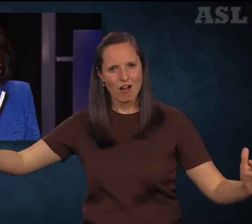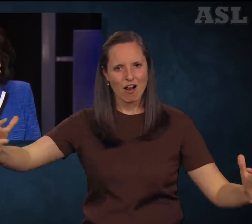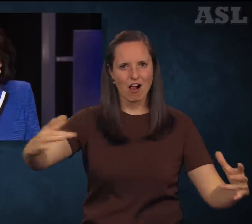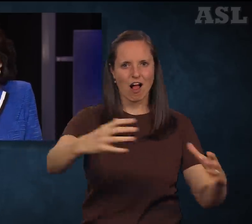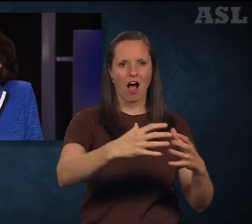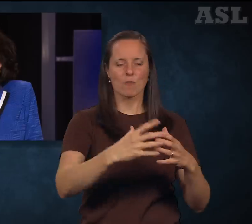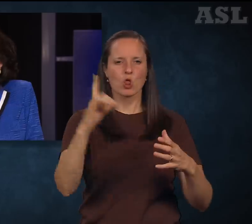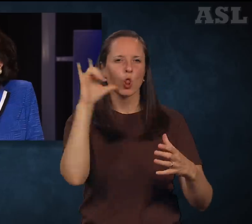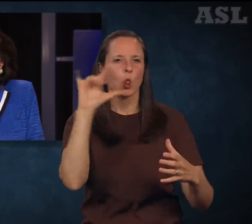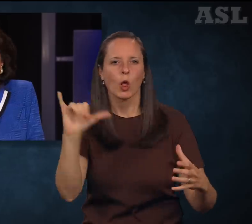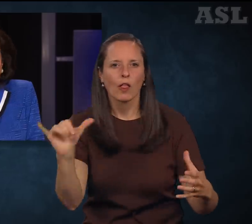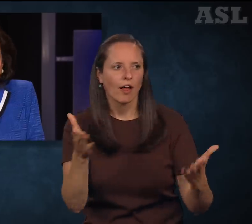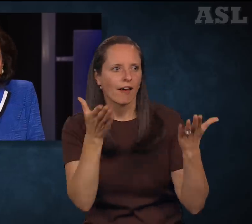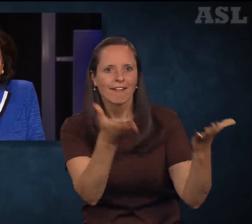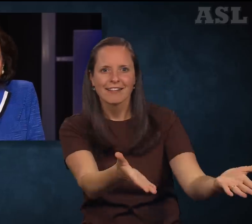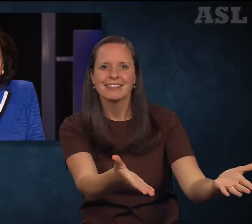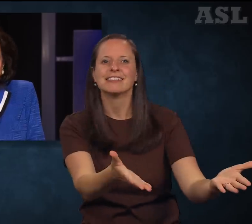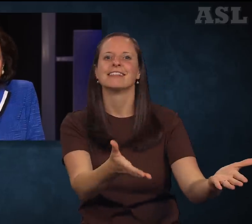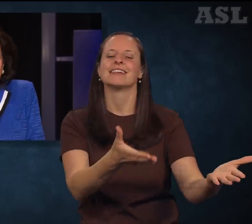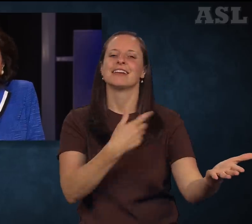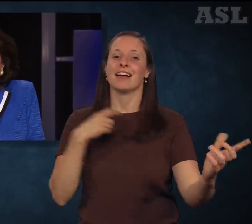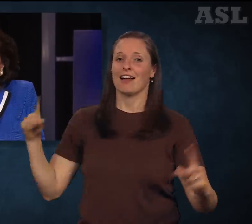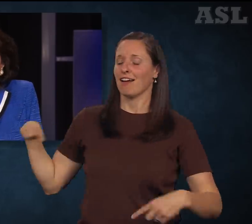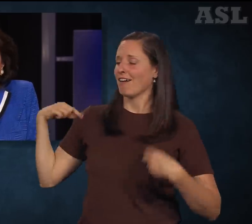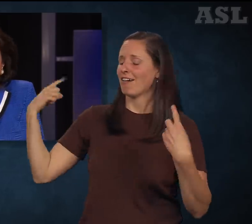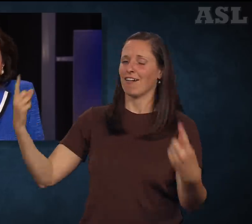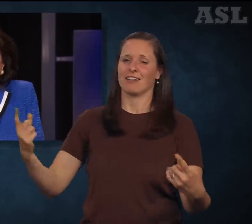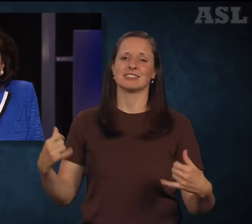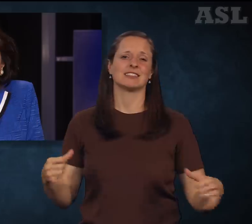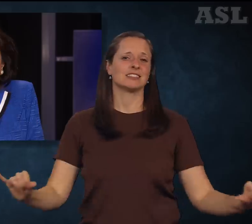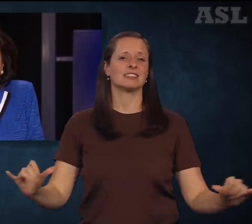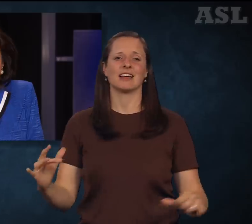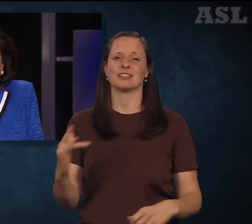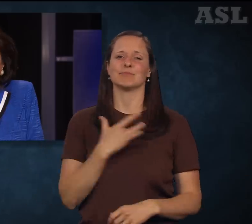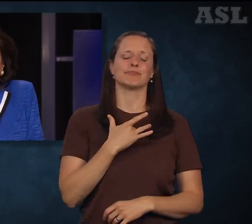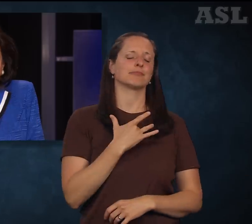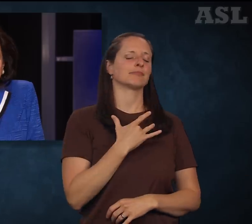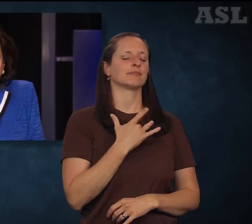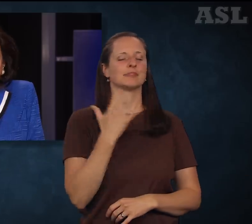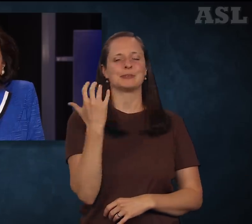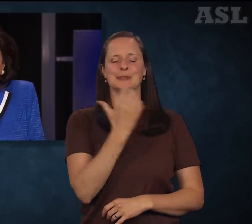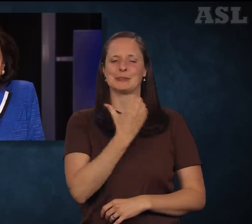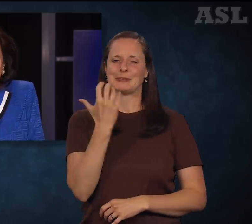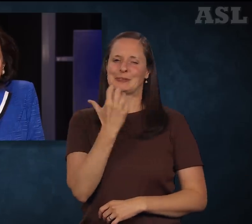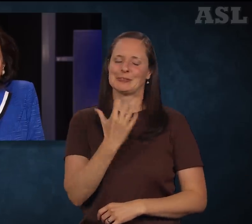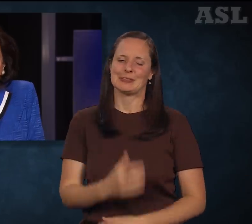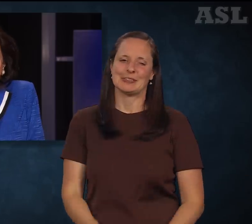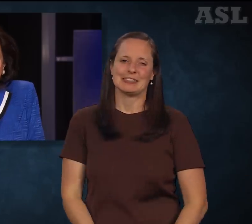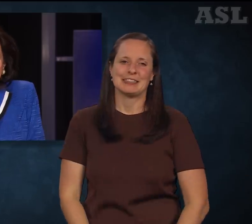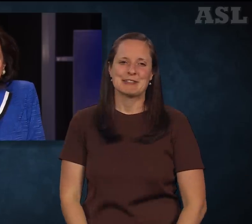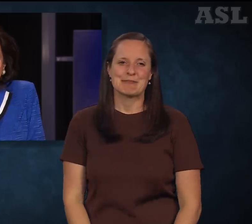FRUITS OF THE GATHERING OF ISRAEL FIRSTHAND.